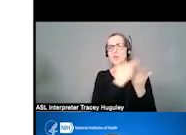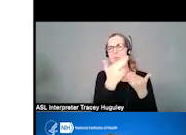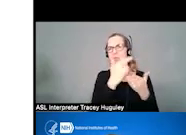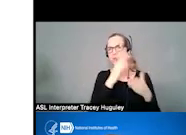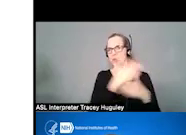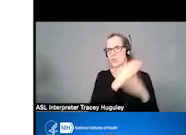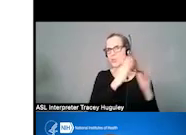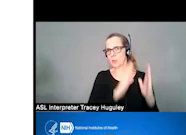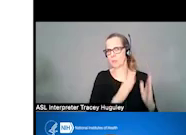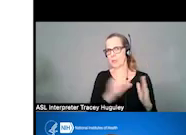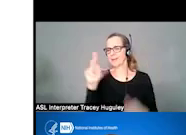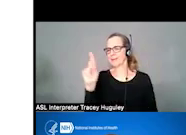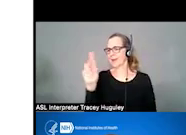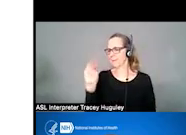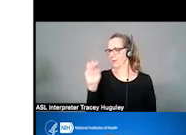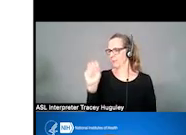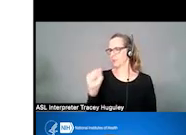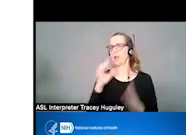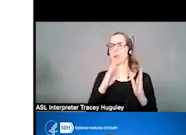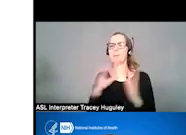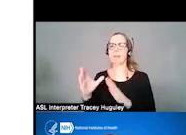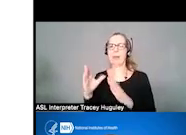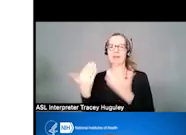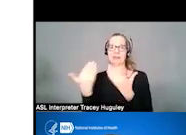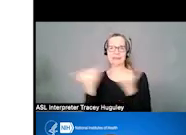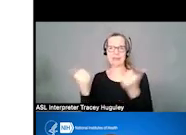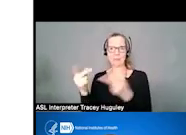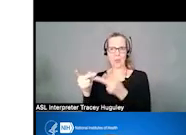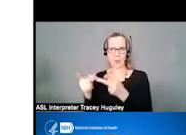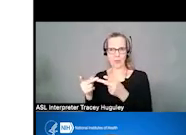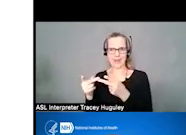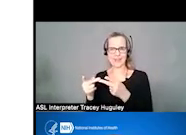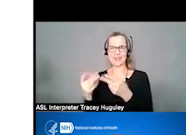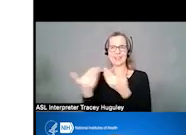The Data management Sharing Plan goes in a separate location, and that's a separate document.